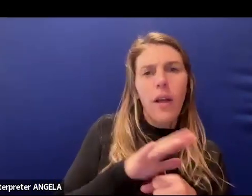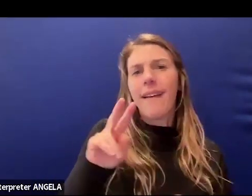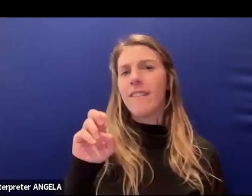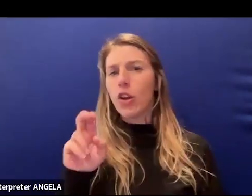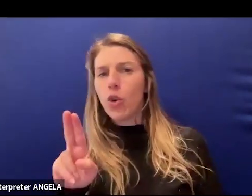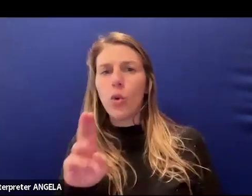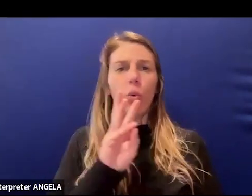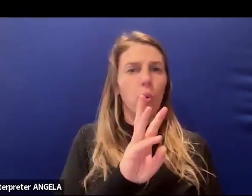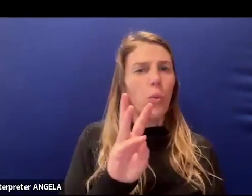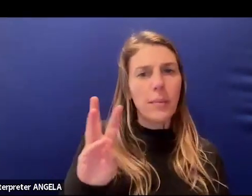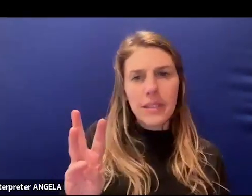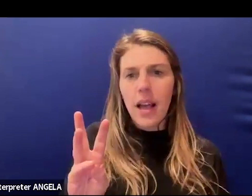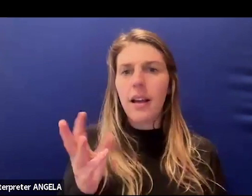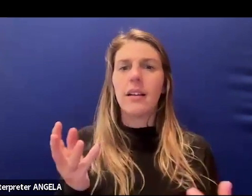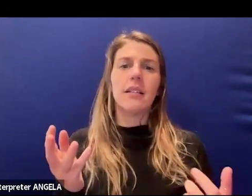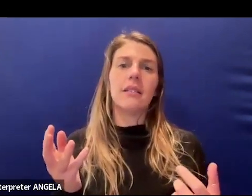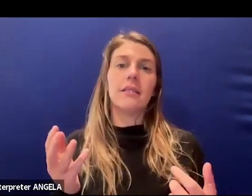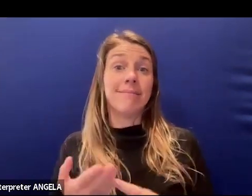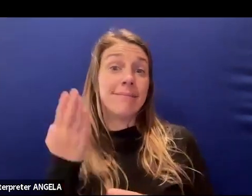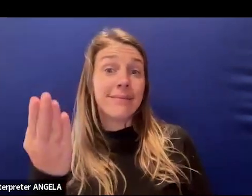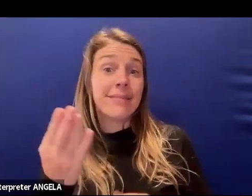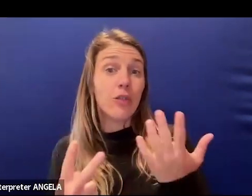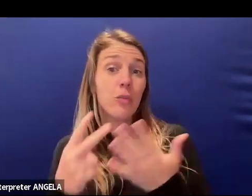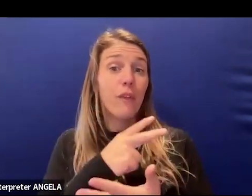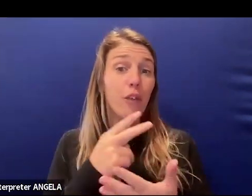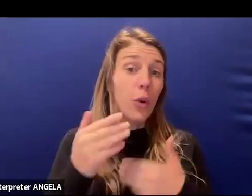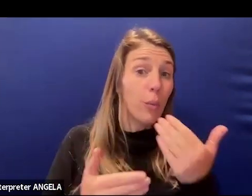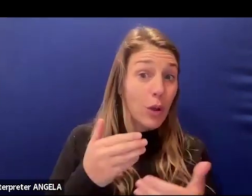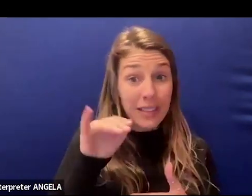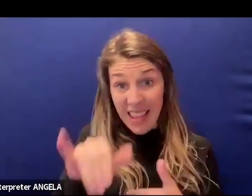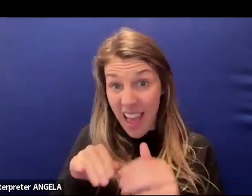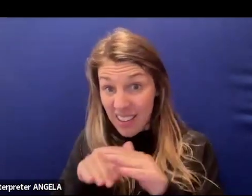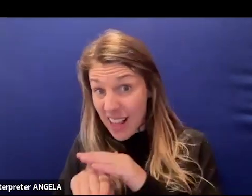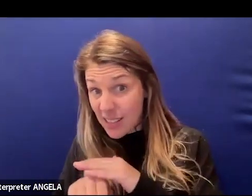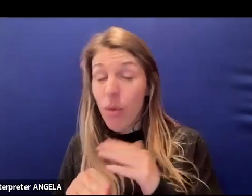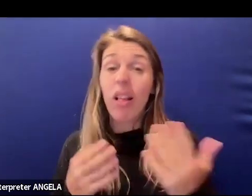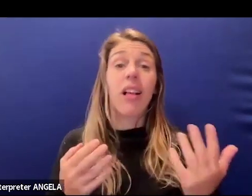the venue, the website, the submission and review process, is that accessible?